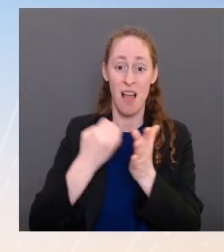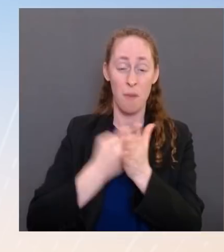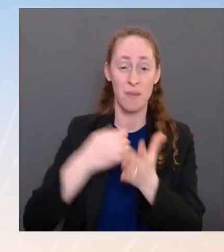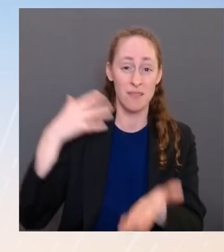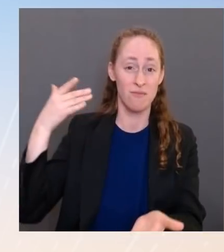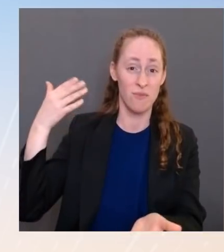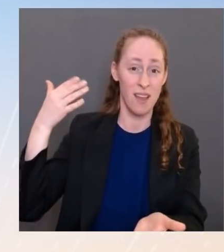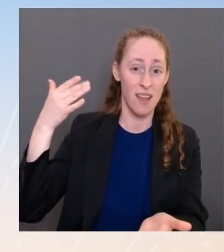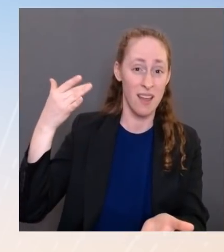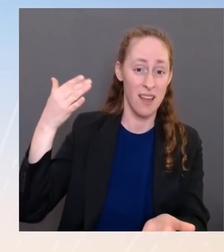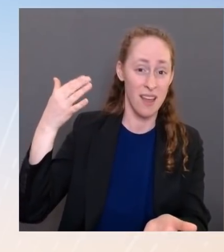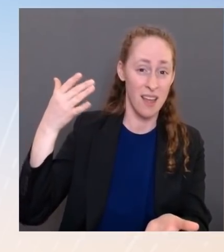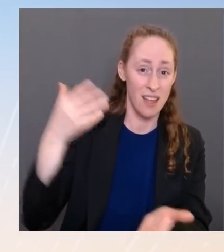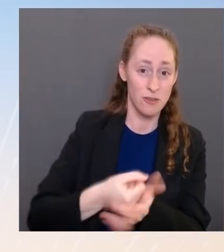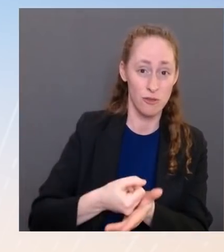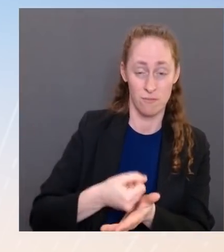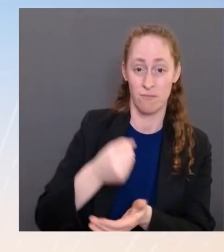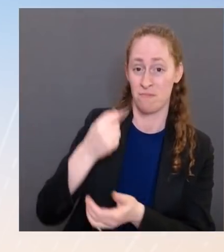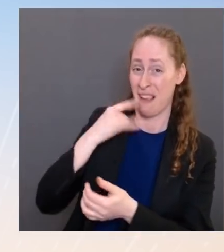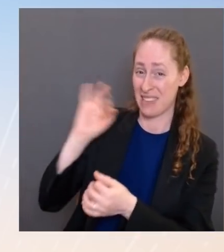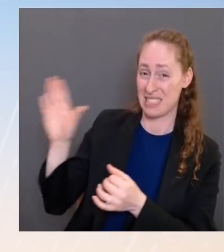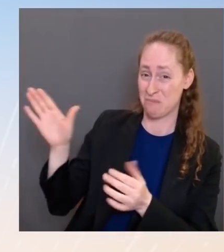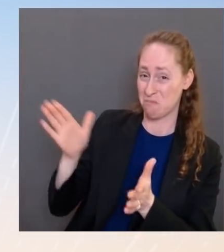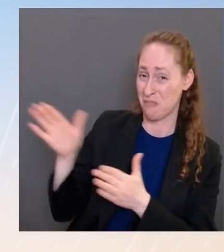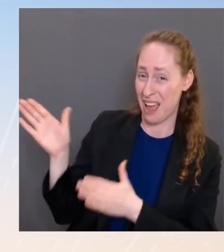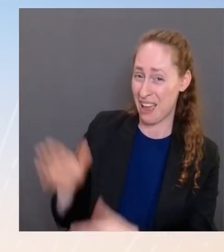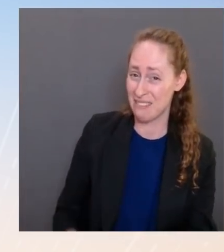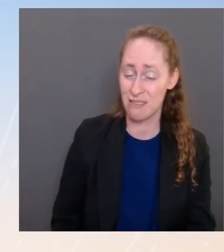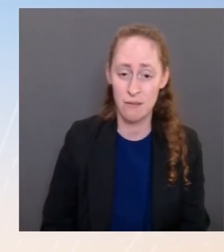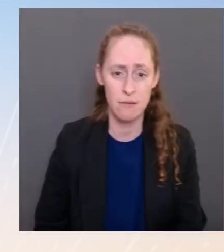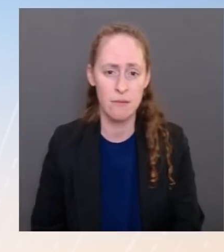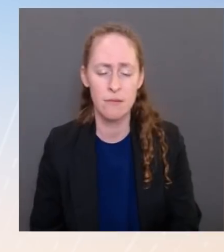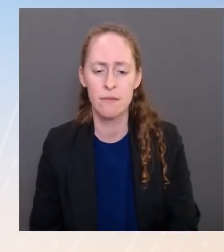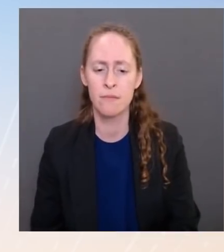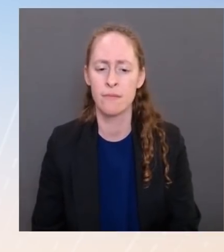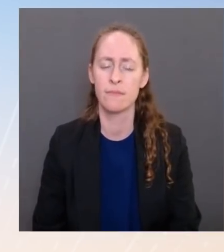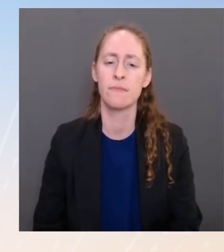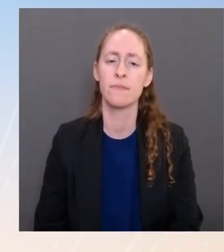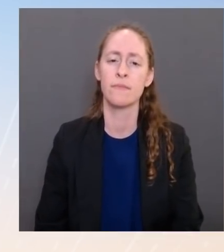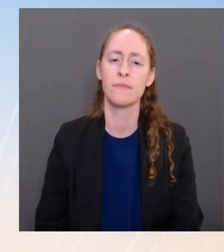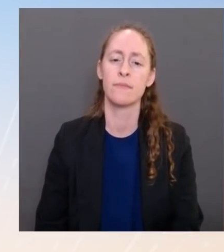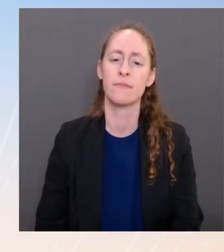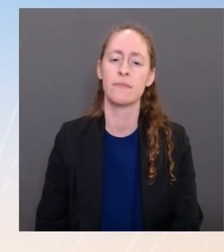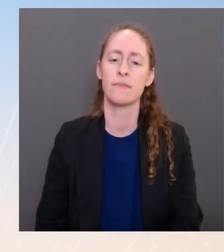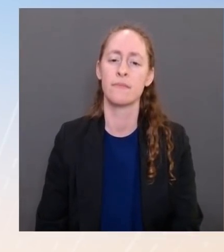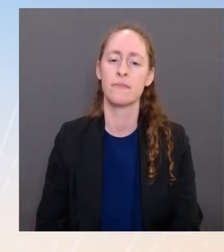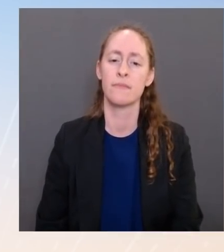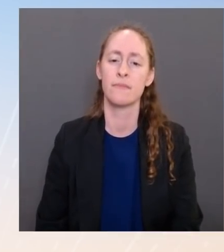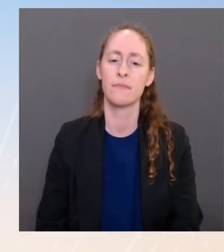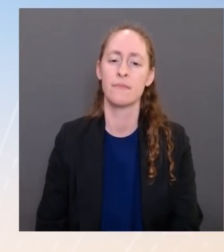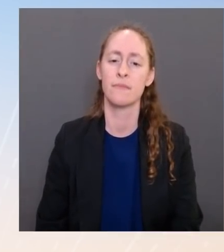And he's talked about -- more about the impact of pausing federal loan repayments and the fact that, in his view --